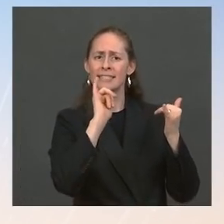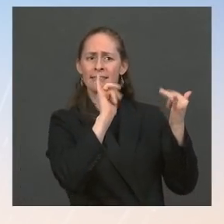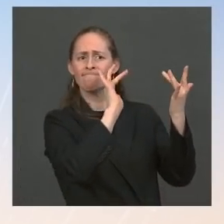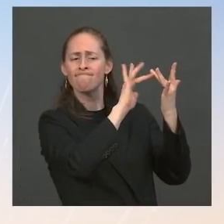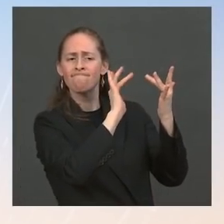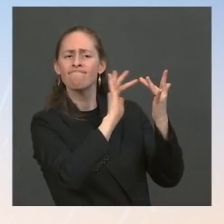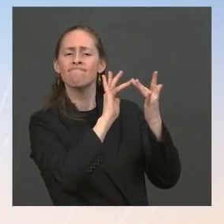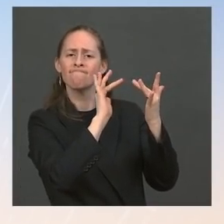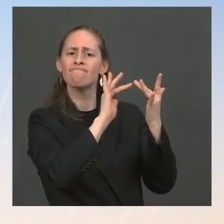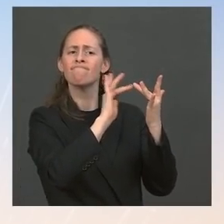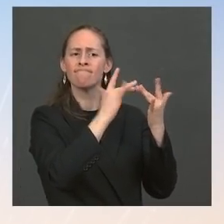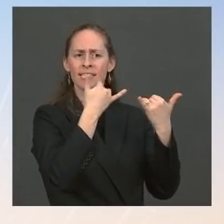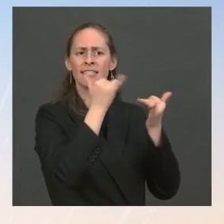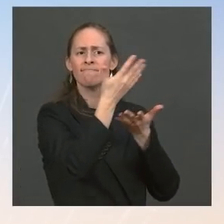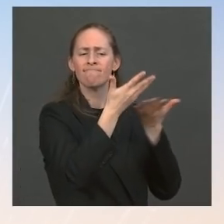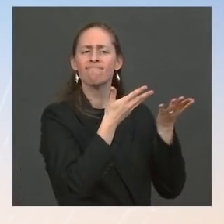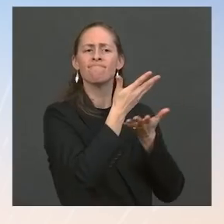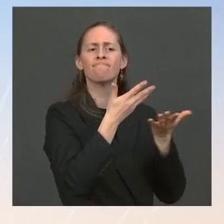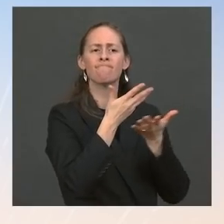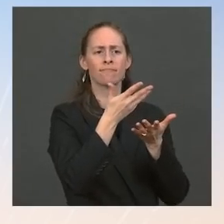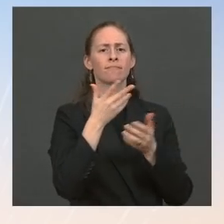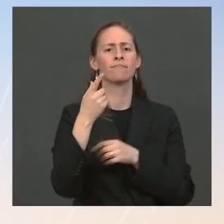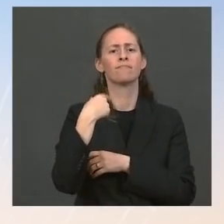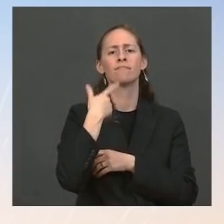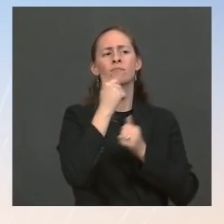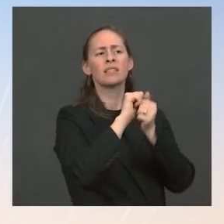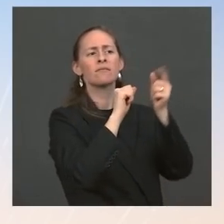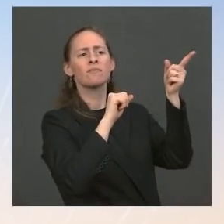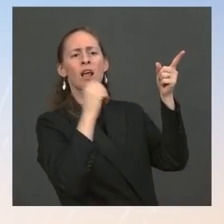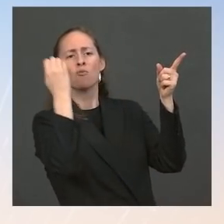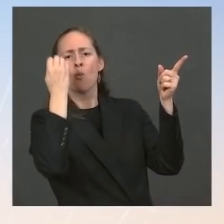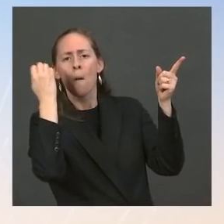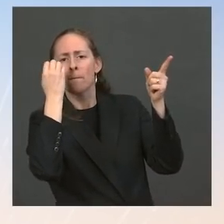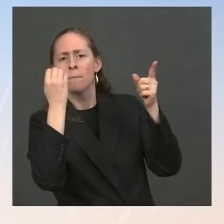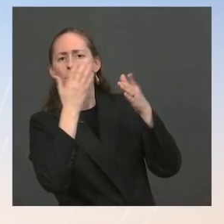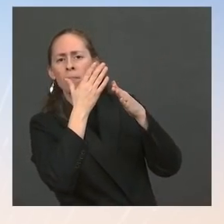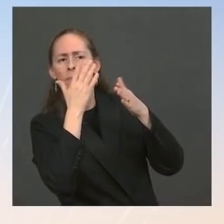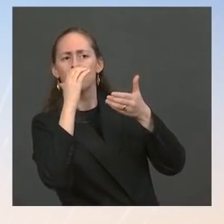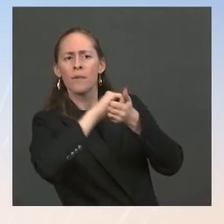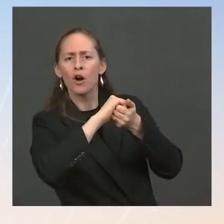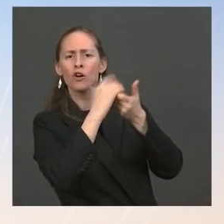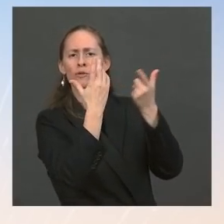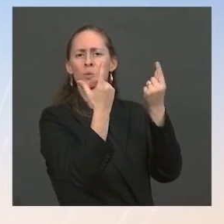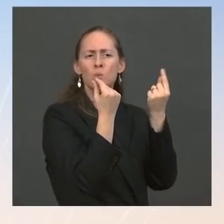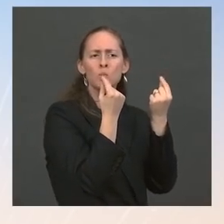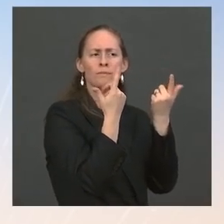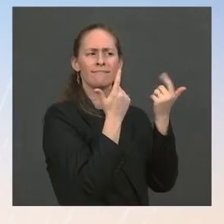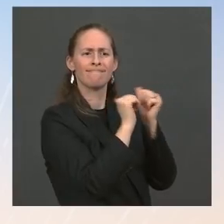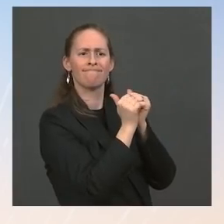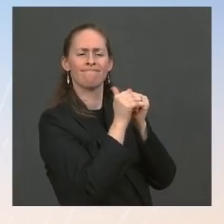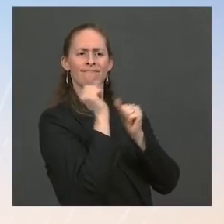with our EU partners and other allies who are working to hold the Lukashenko regime accountable for its ongoing attack